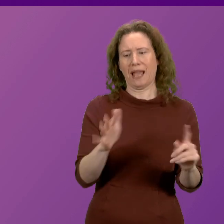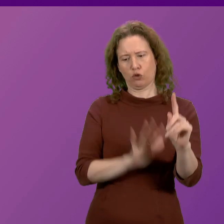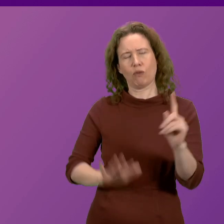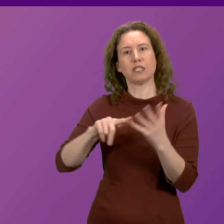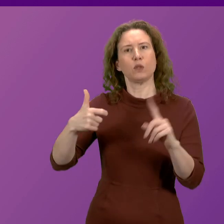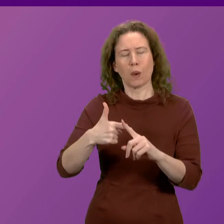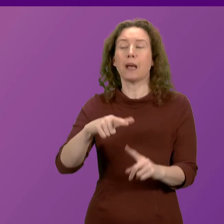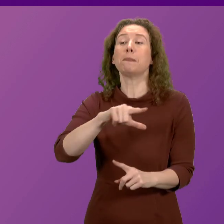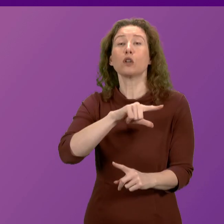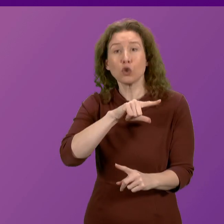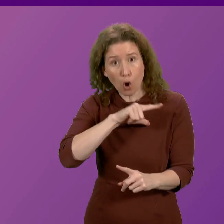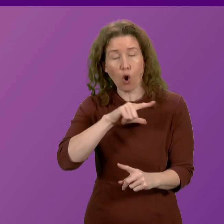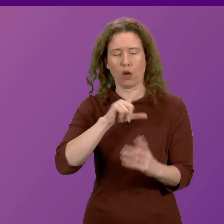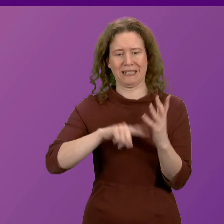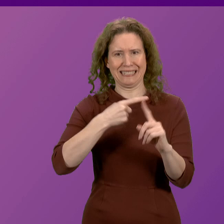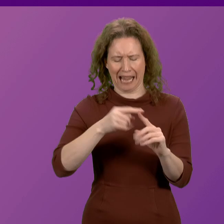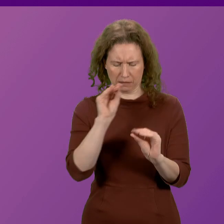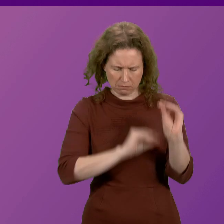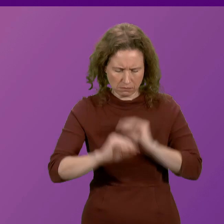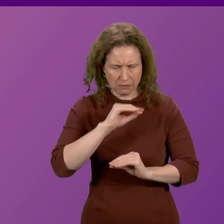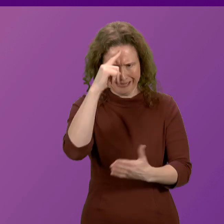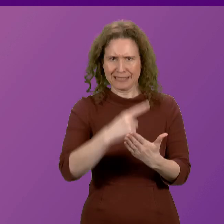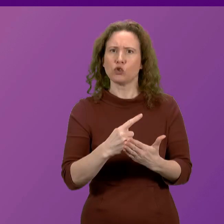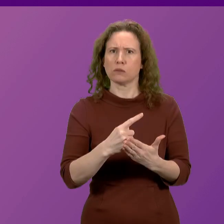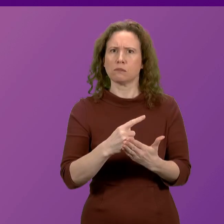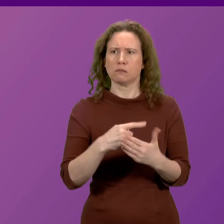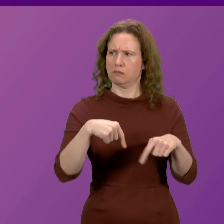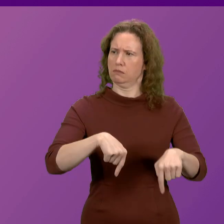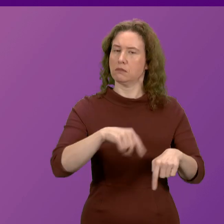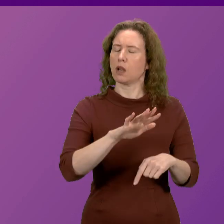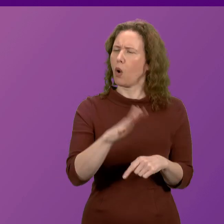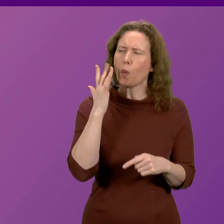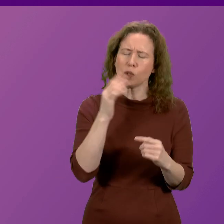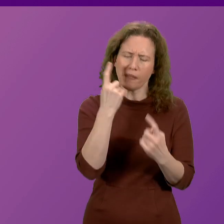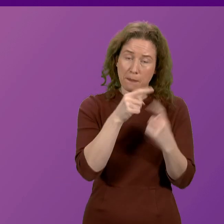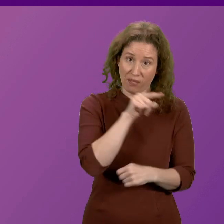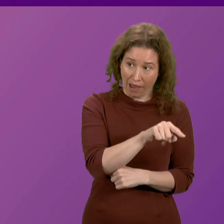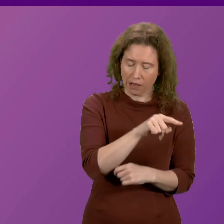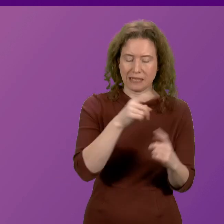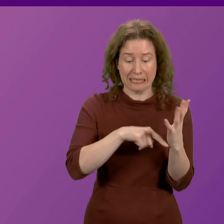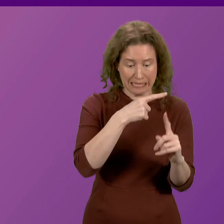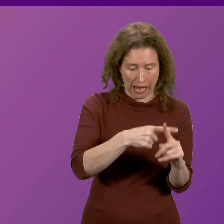as a consequence of the tax decisions that we have made. When we take tax and social